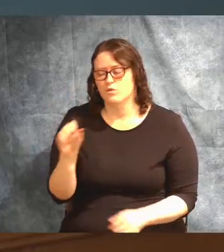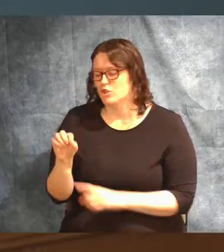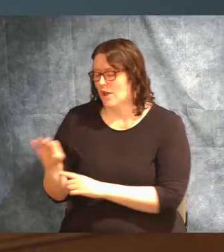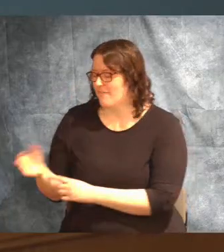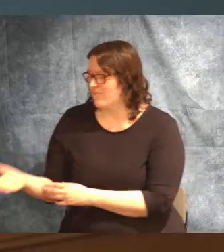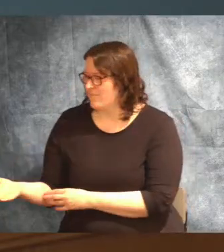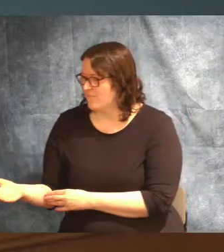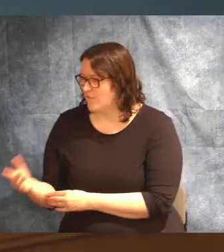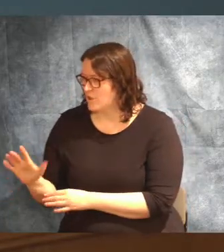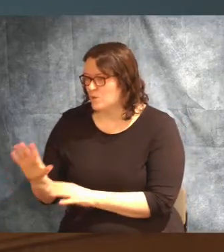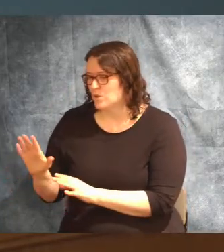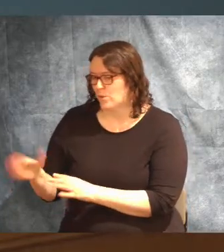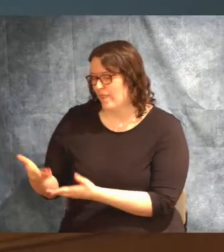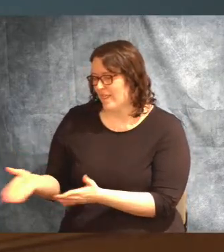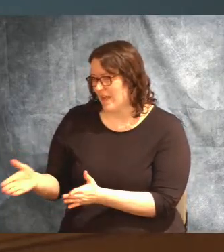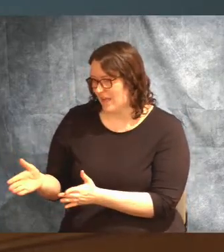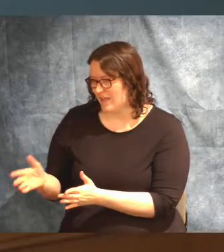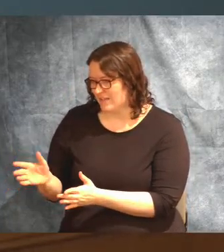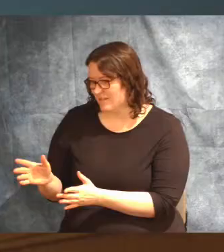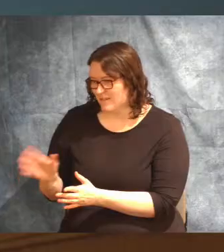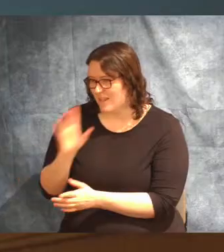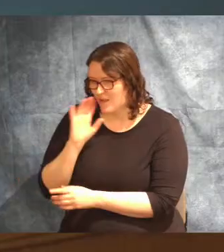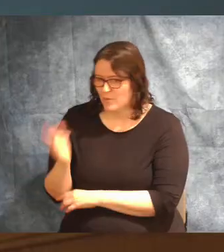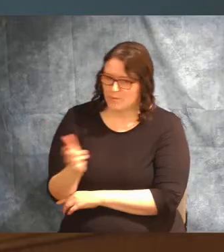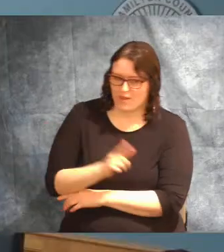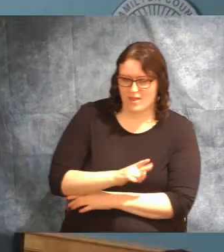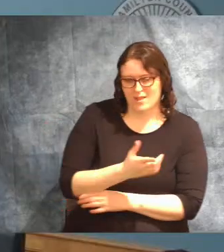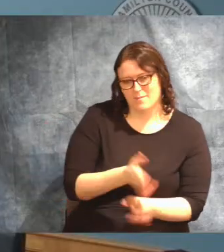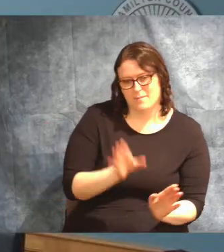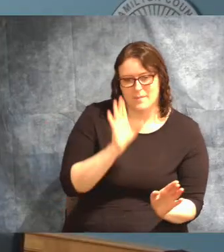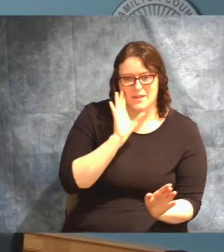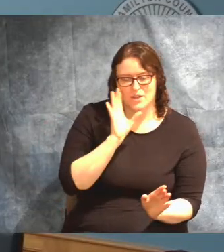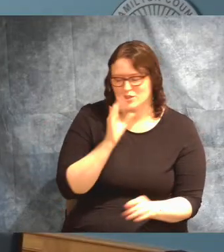do your thing and then we should be ready for public hearing. Happy to Commission. Sorry. No.